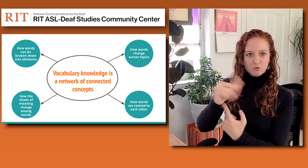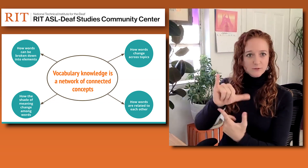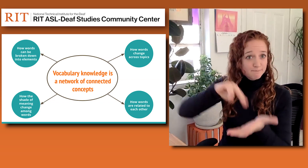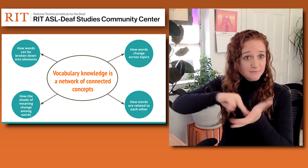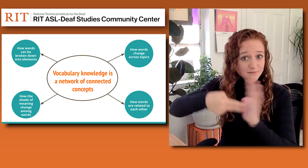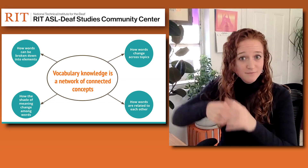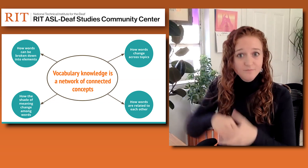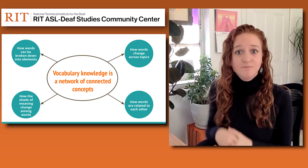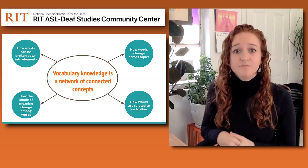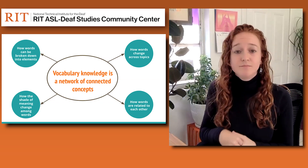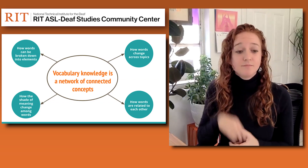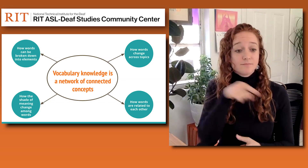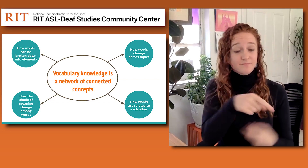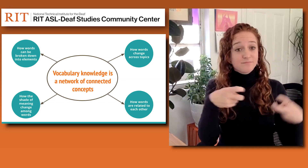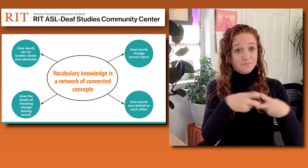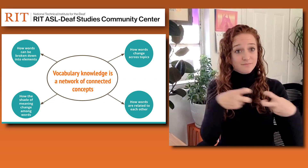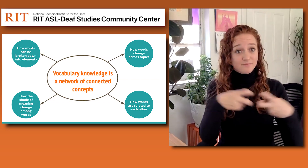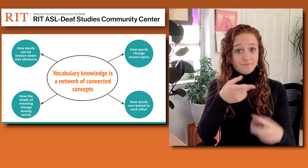but they're totally different.